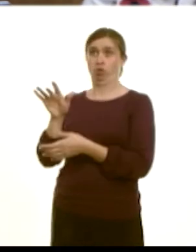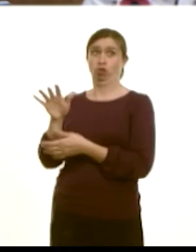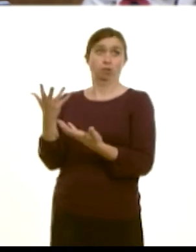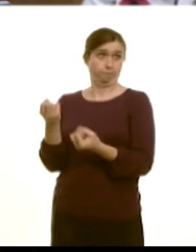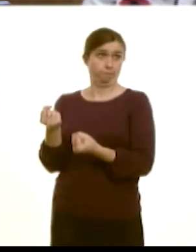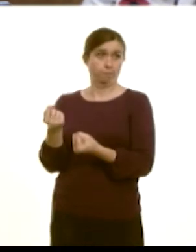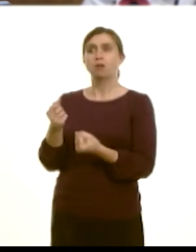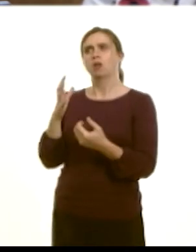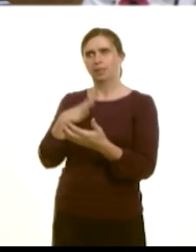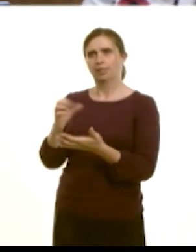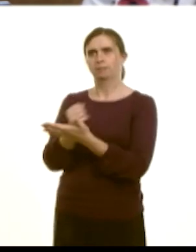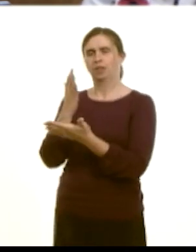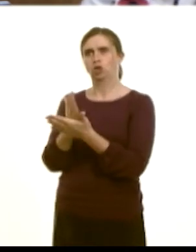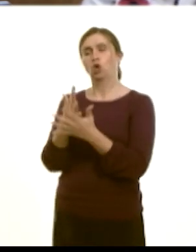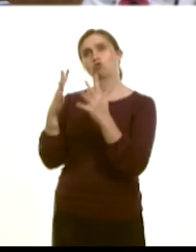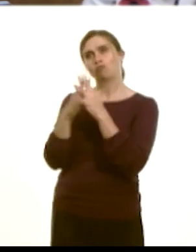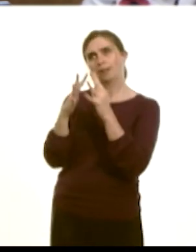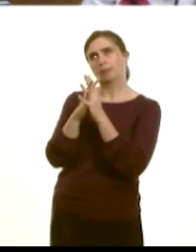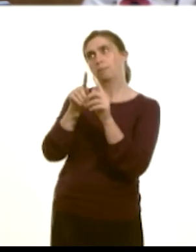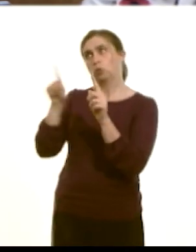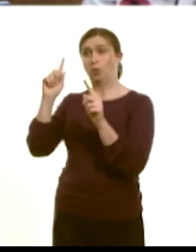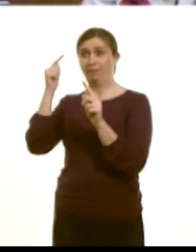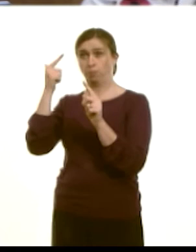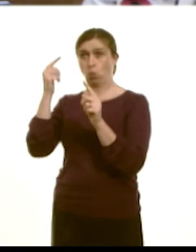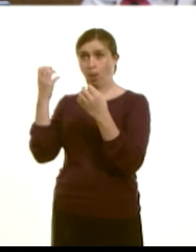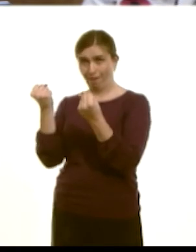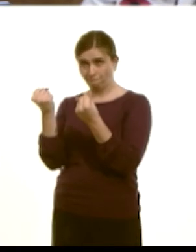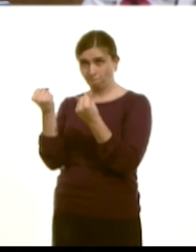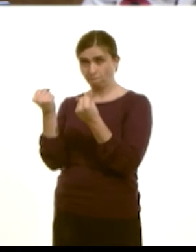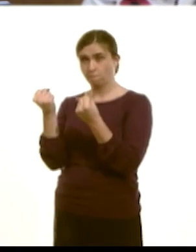that trains can run from Wrexham to Liverpool through Birkenhead.